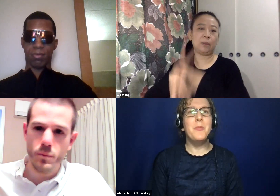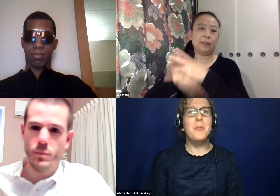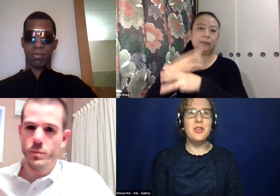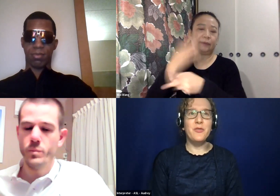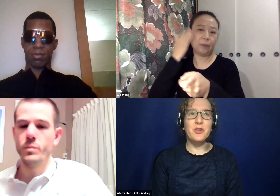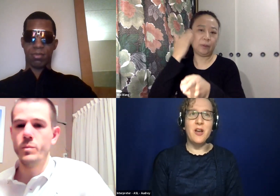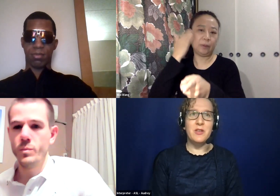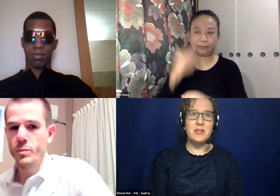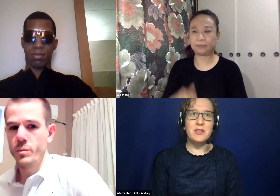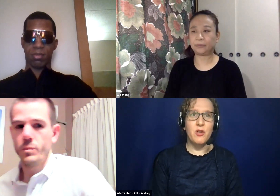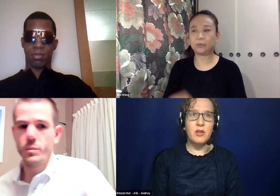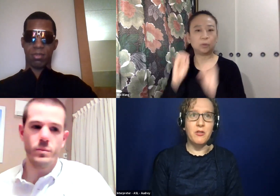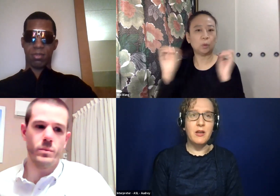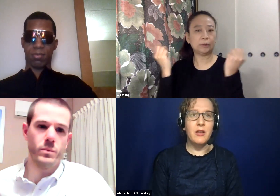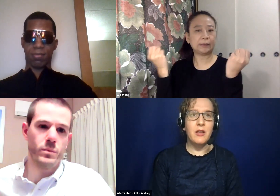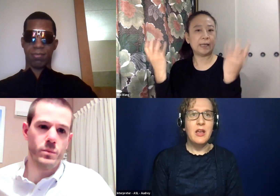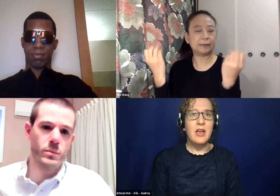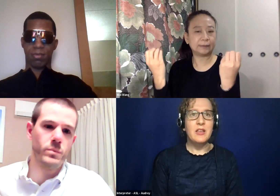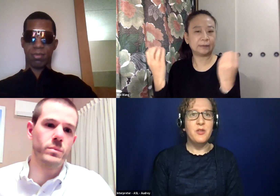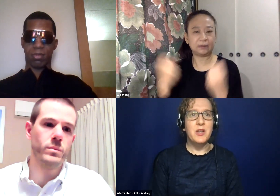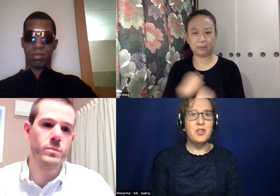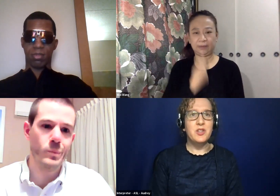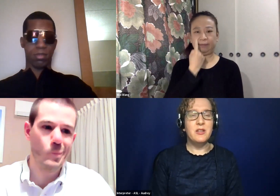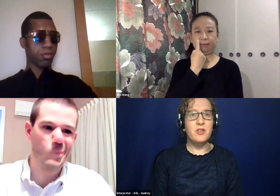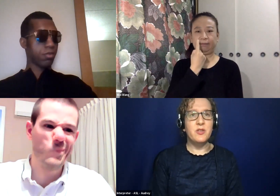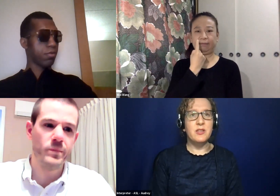American University obviously is all hearing, as you mentioned,